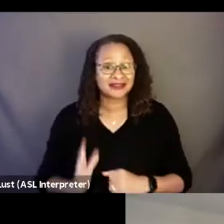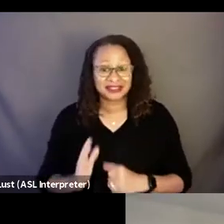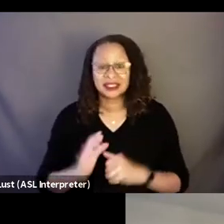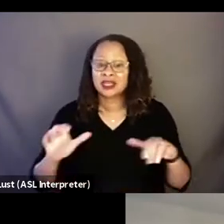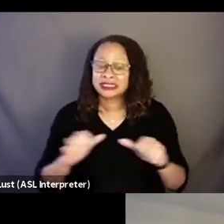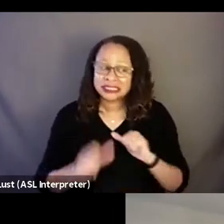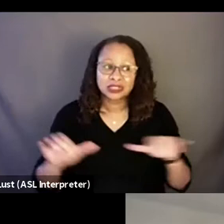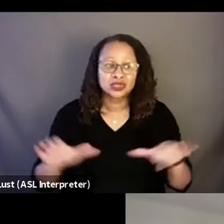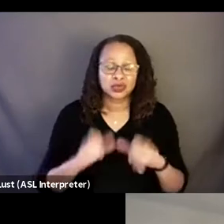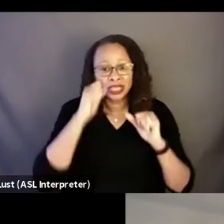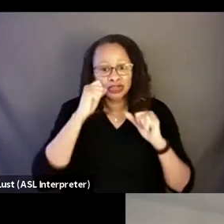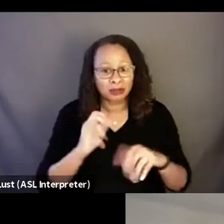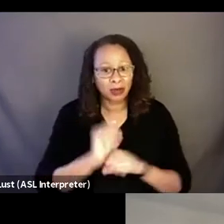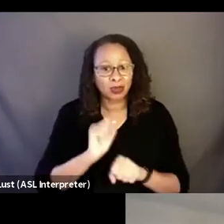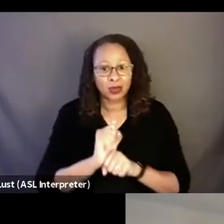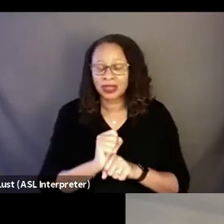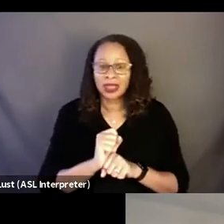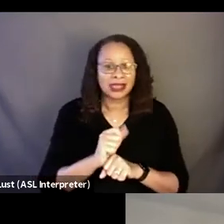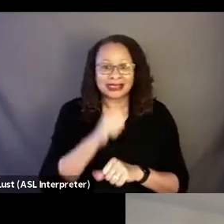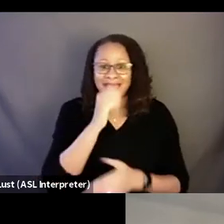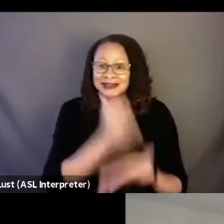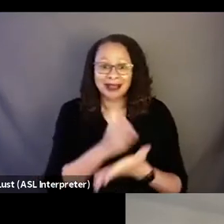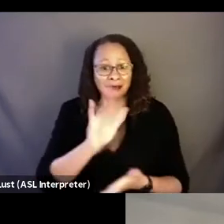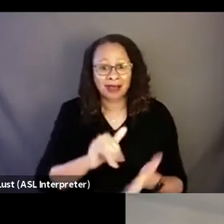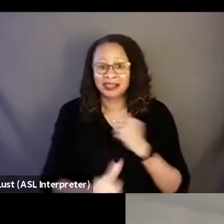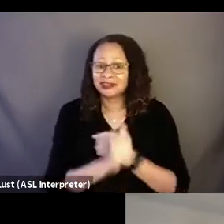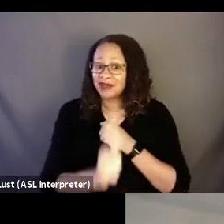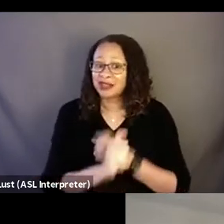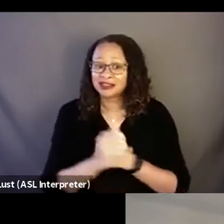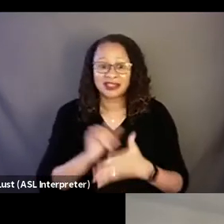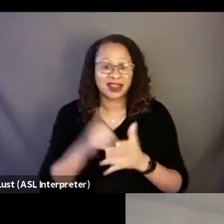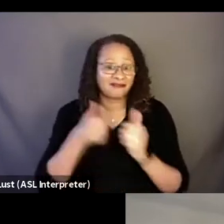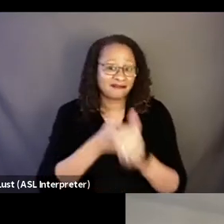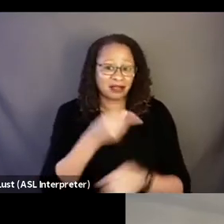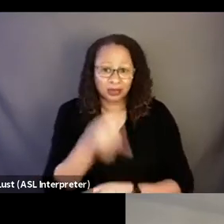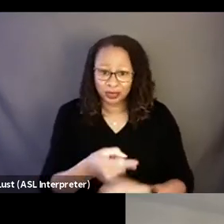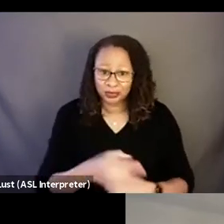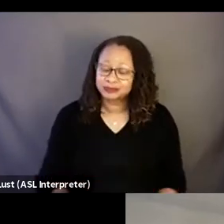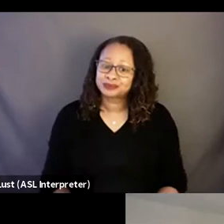incredible work, undaunted by the threats that have followed her. Mm.